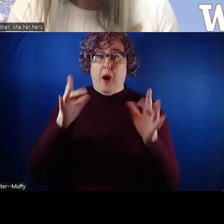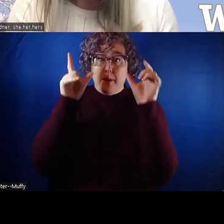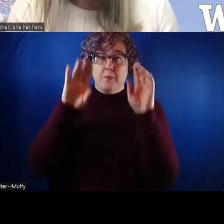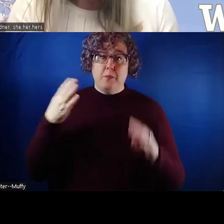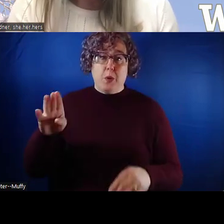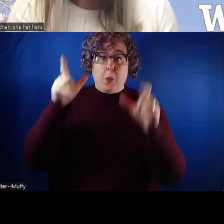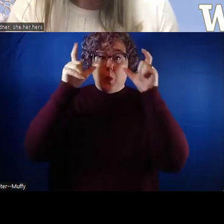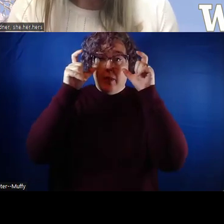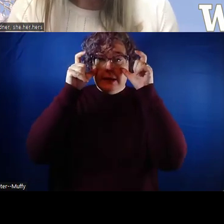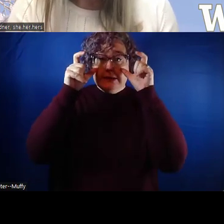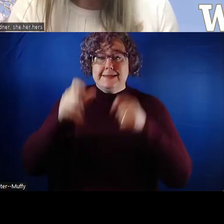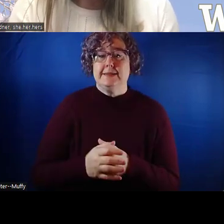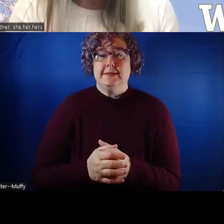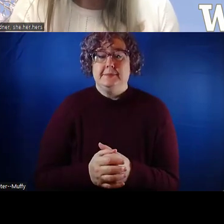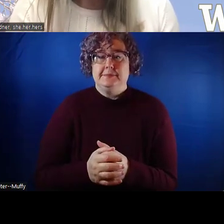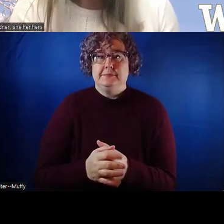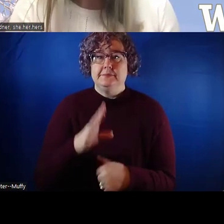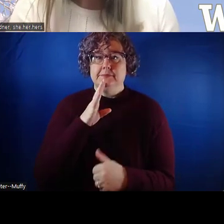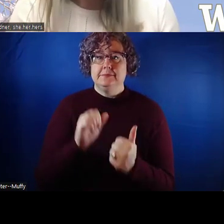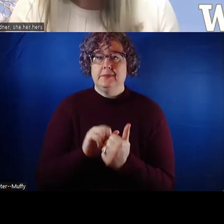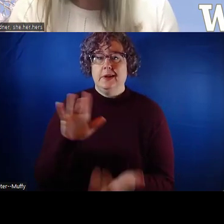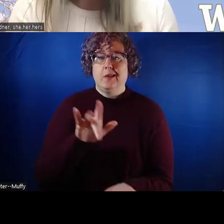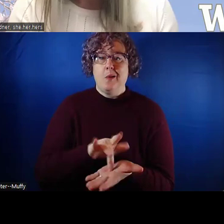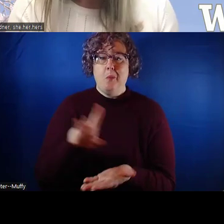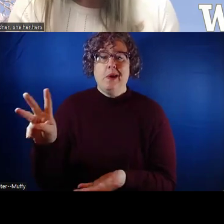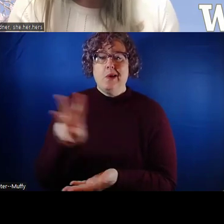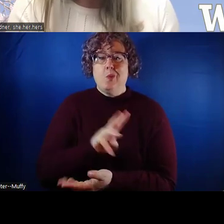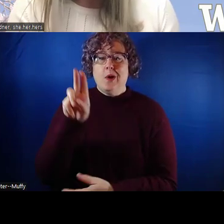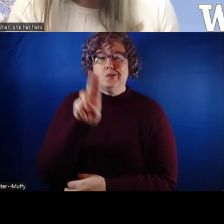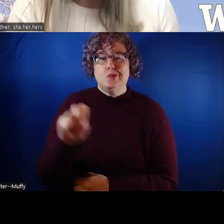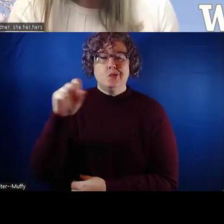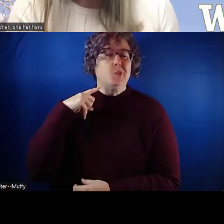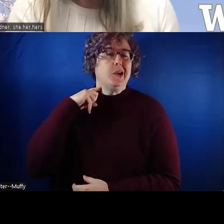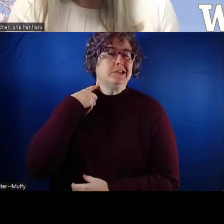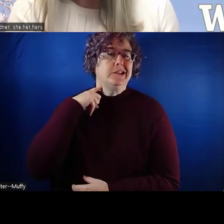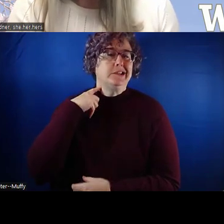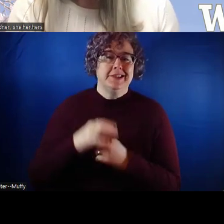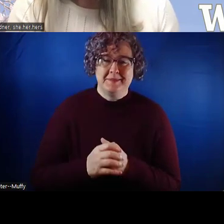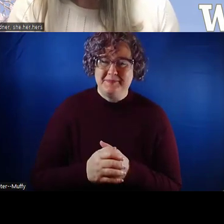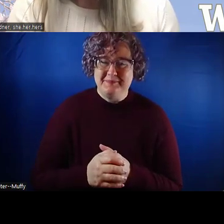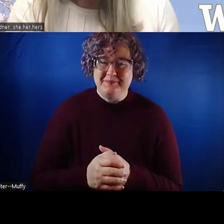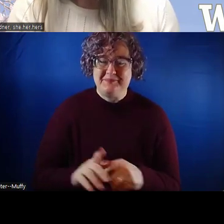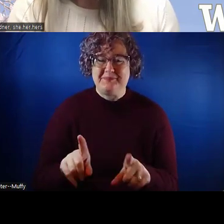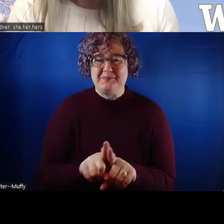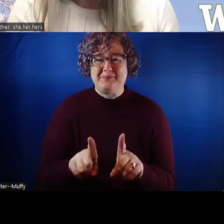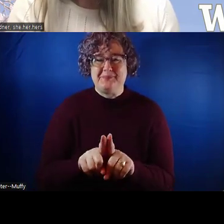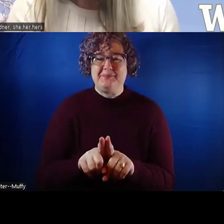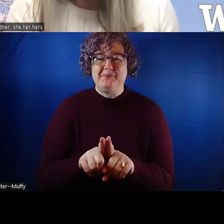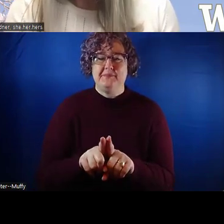and speak with a Midwestern US accent. And I am also disabled.